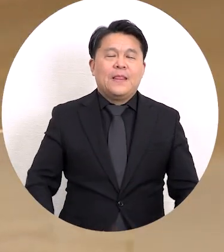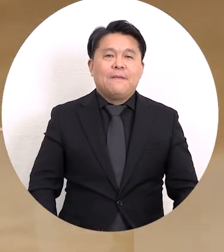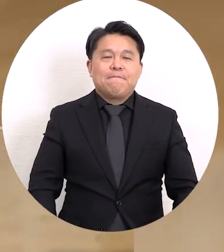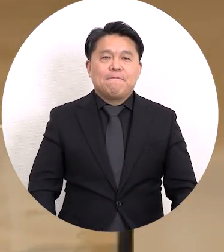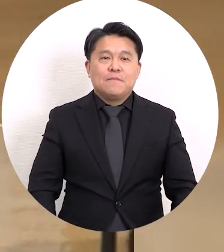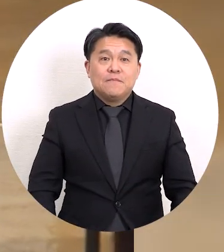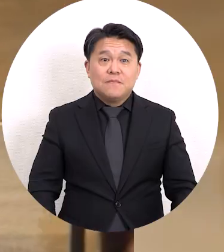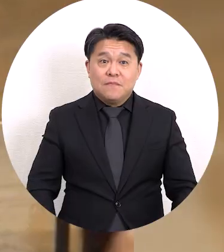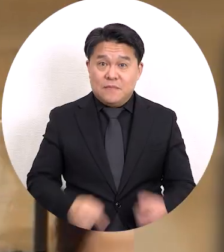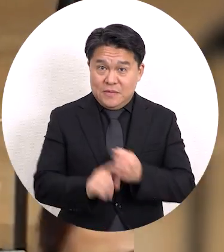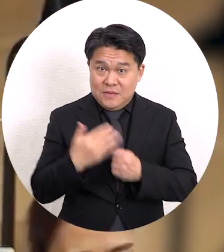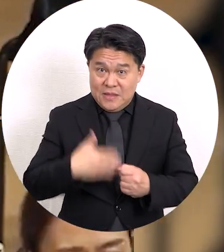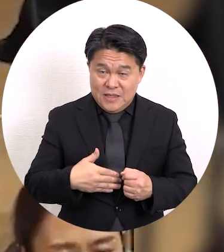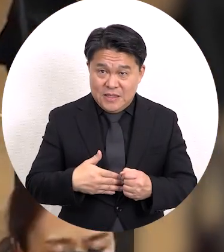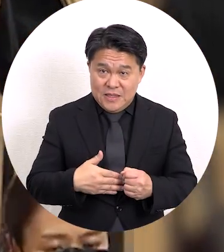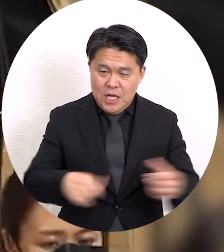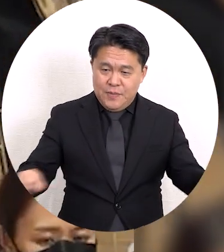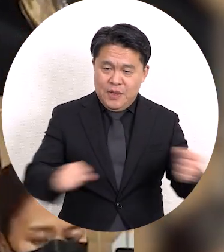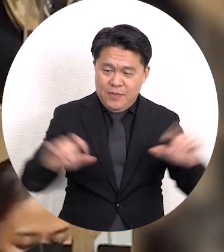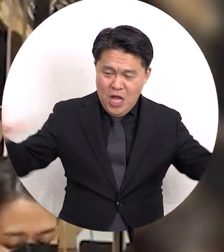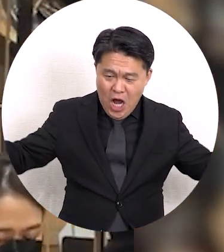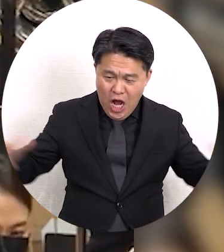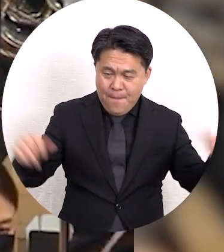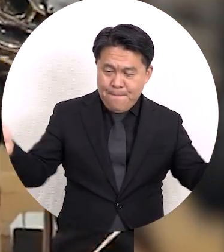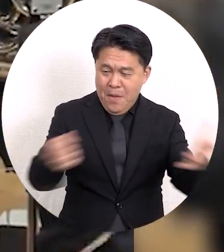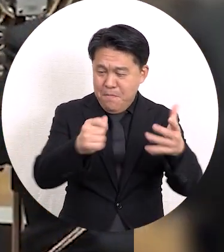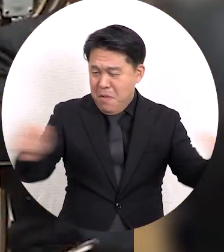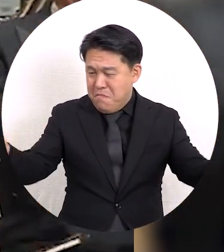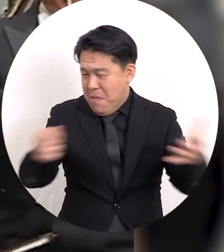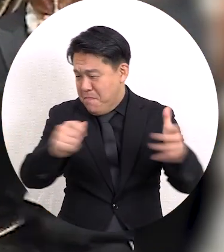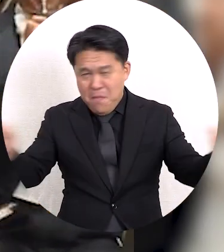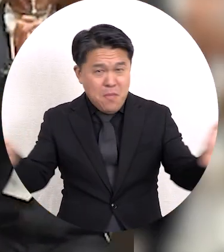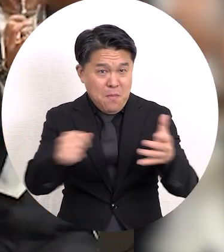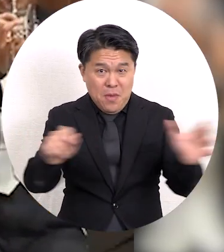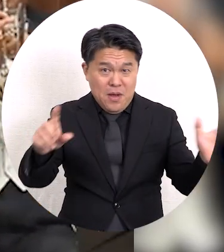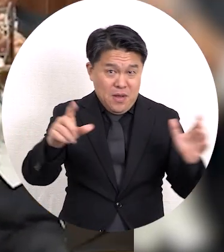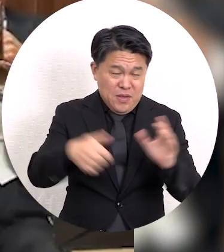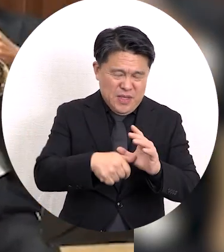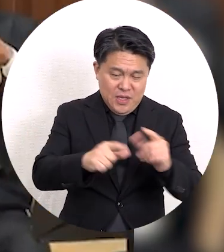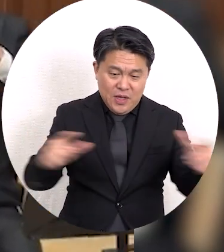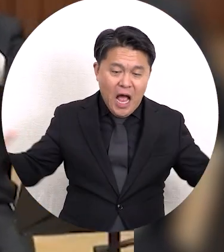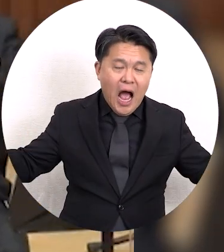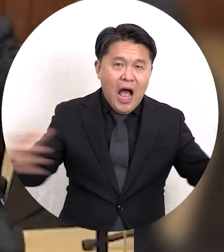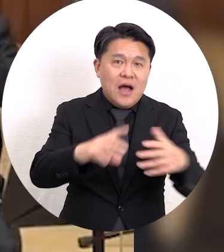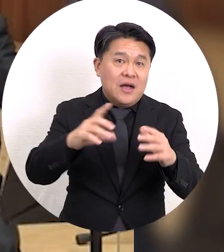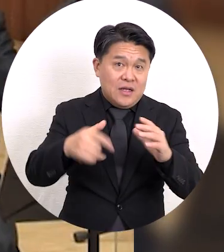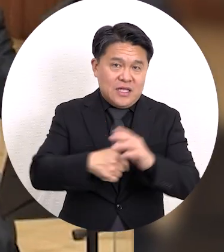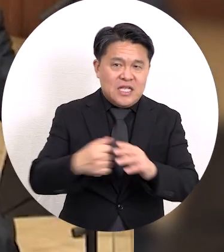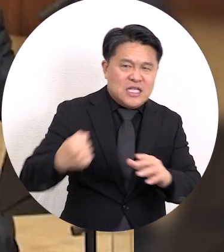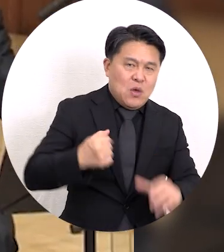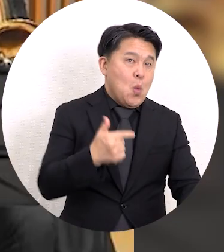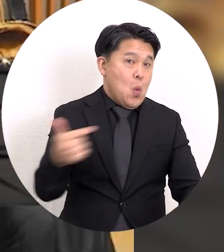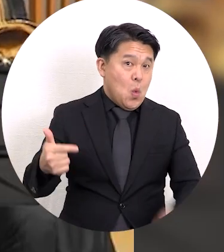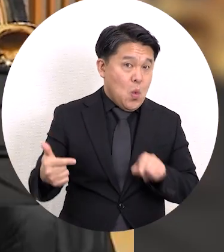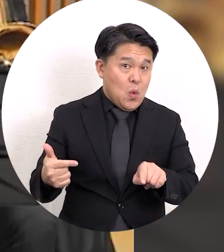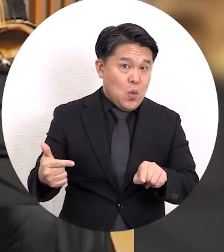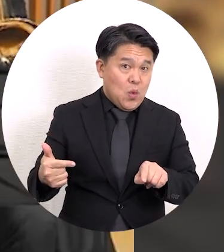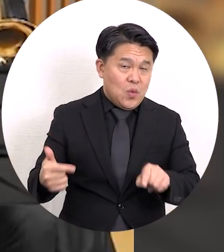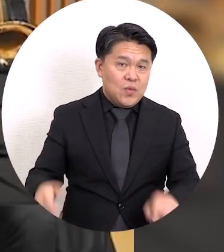When it forms into an orchestral piece, the dynamic energy created by the entire ensemble is truly immense.